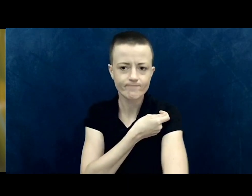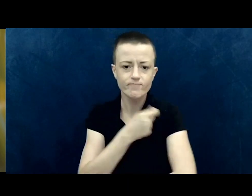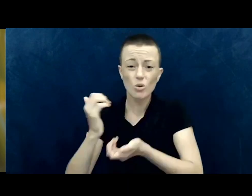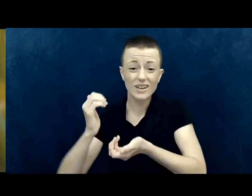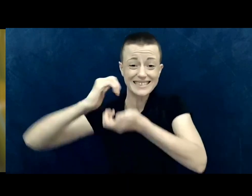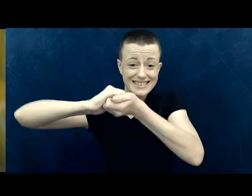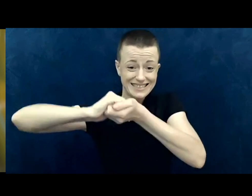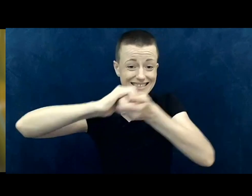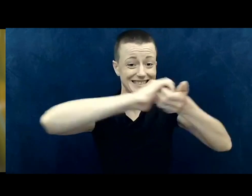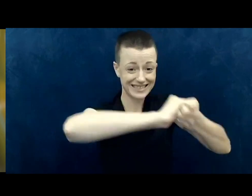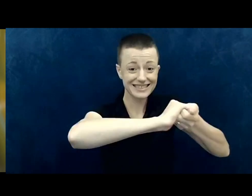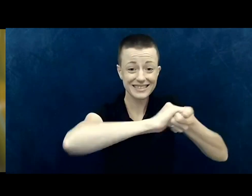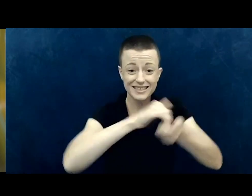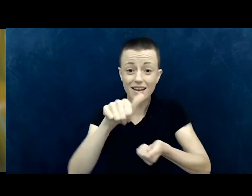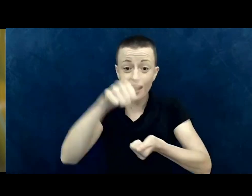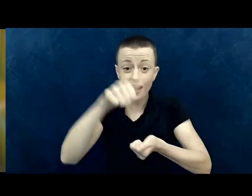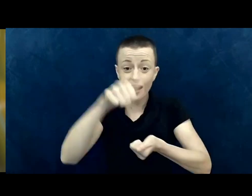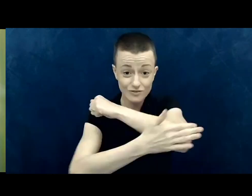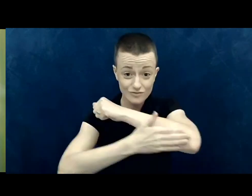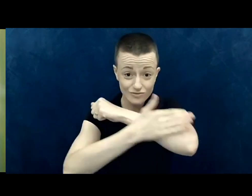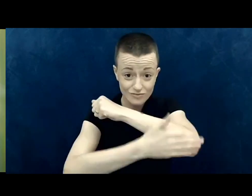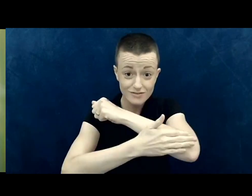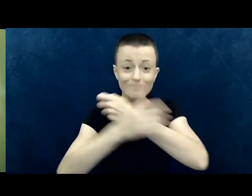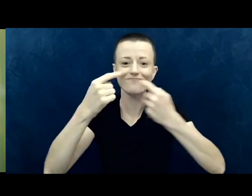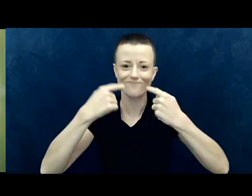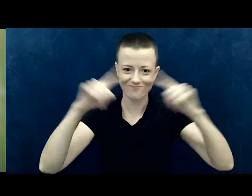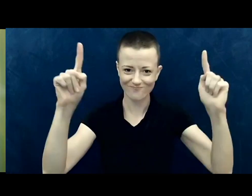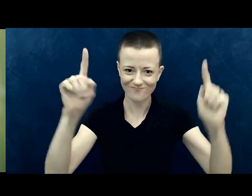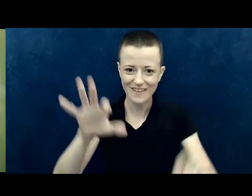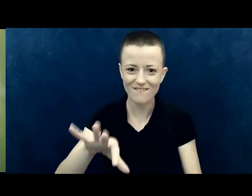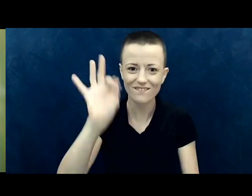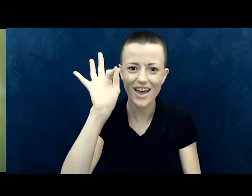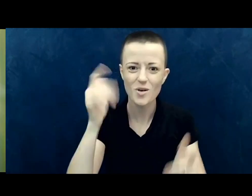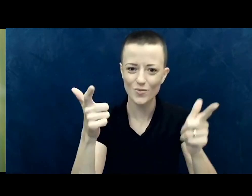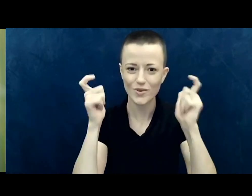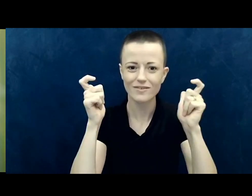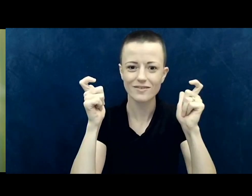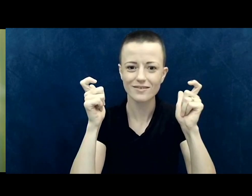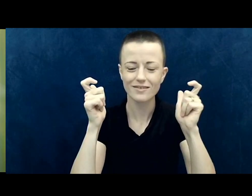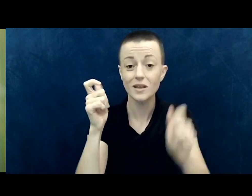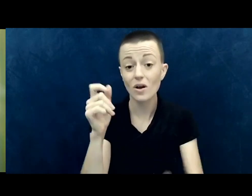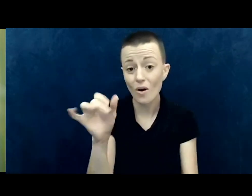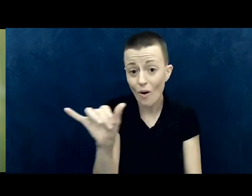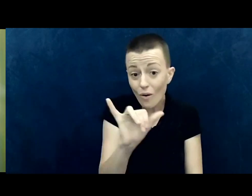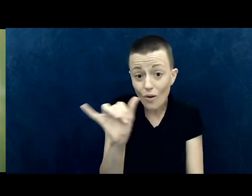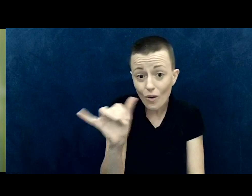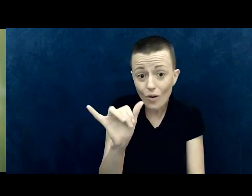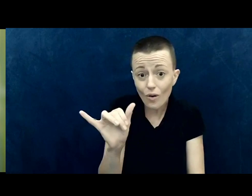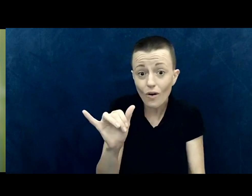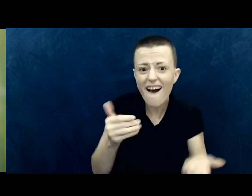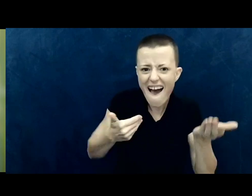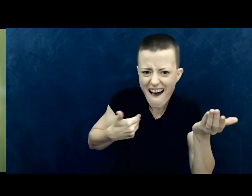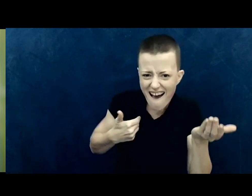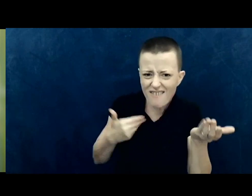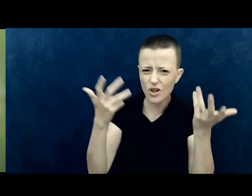allowed us to move much faster. We also were not starting at zero. As I mentioned before these vaccines are based